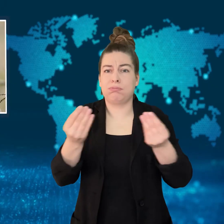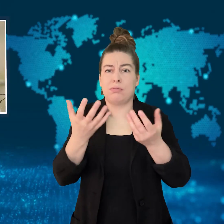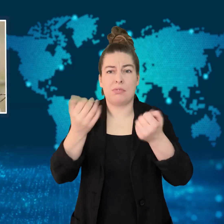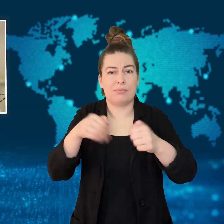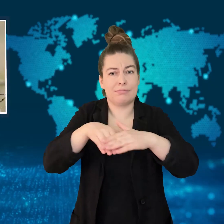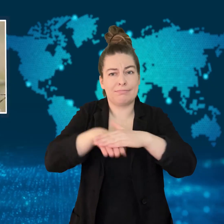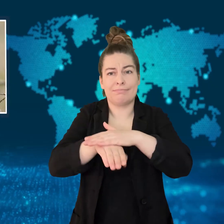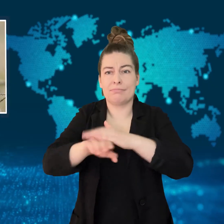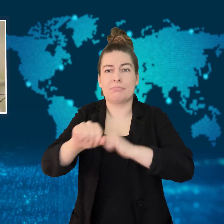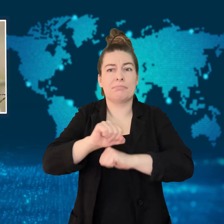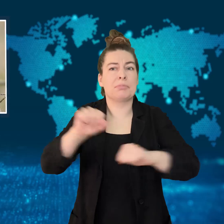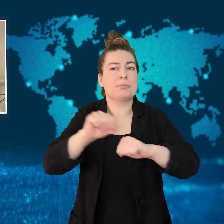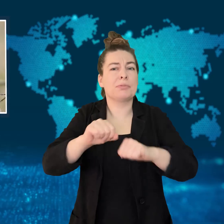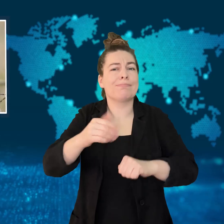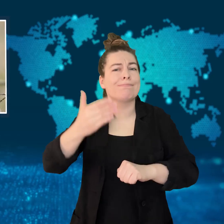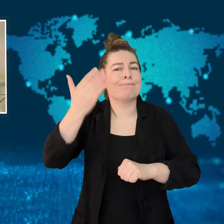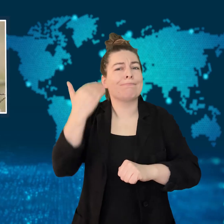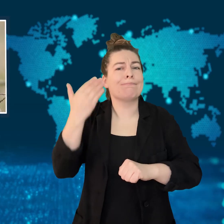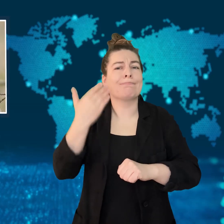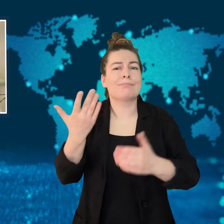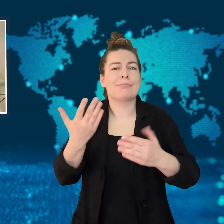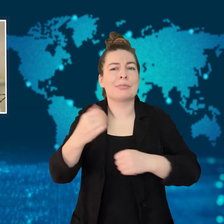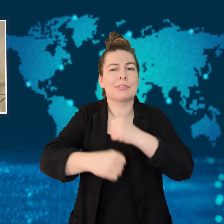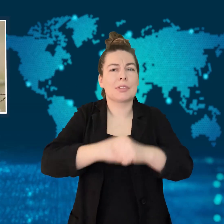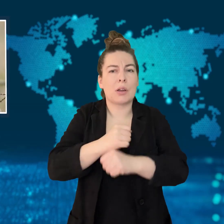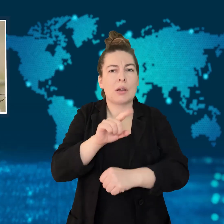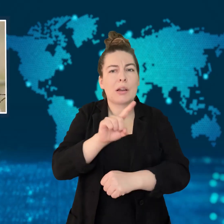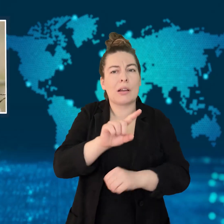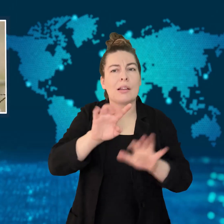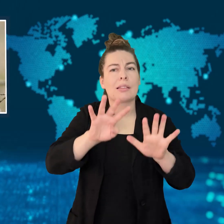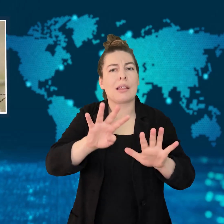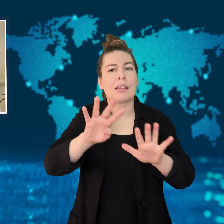land-mined countries in the world.